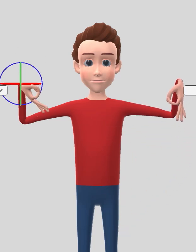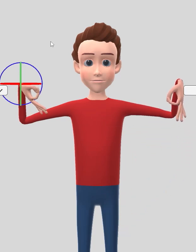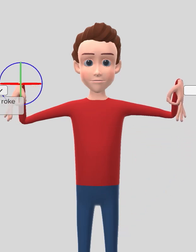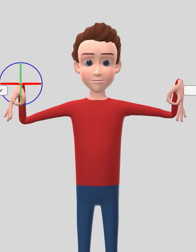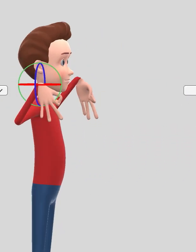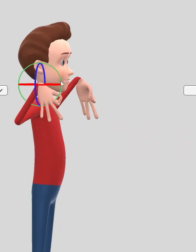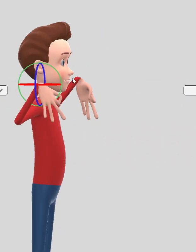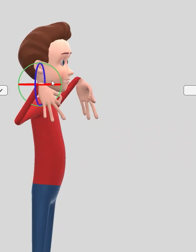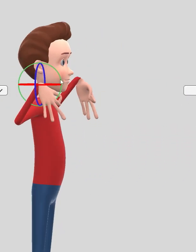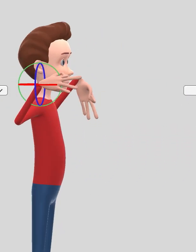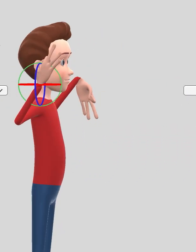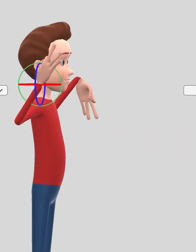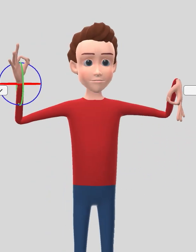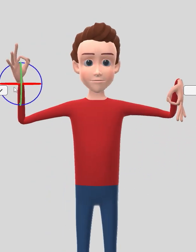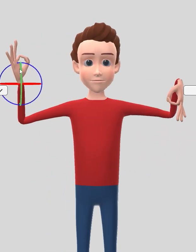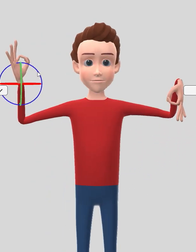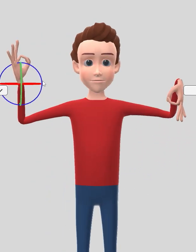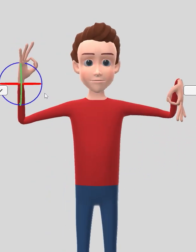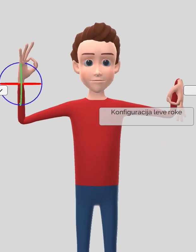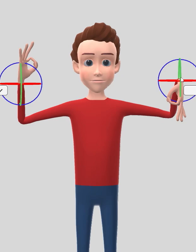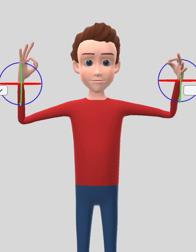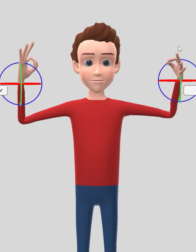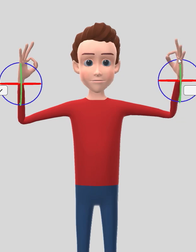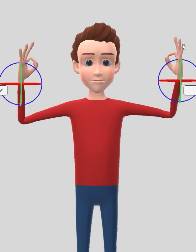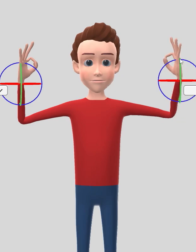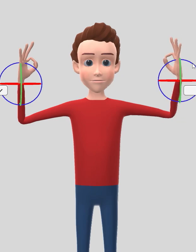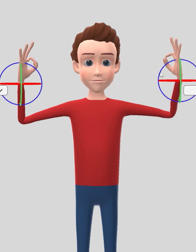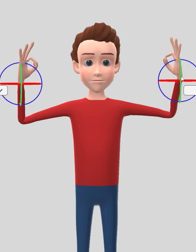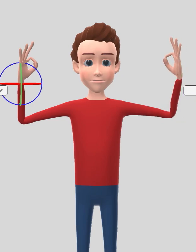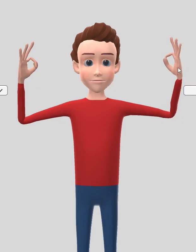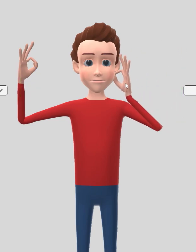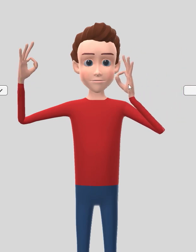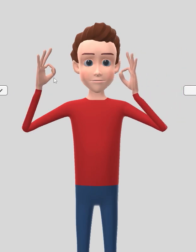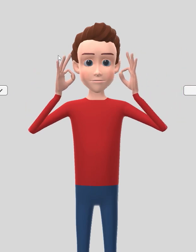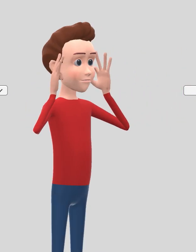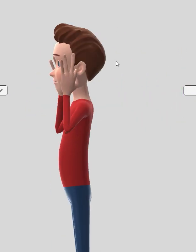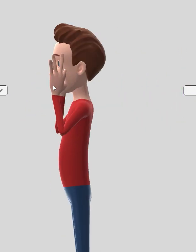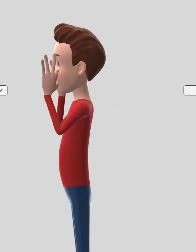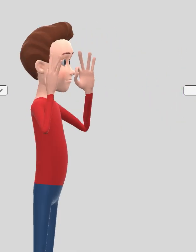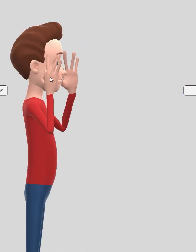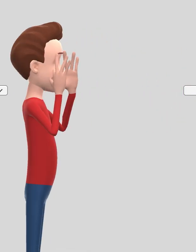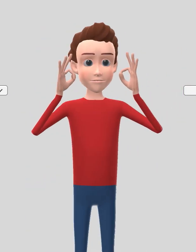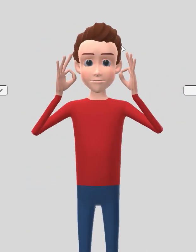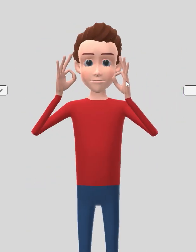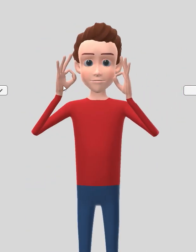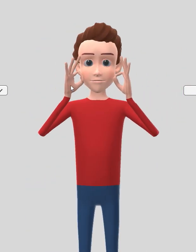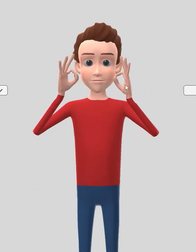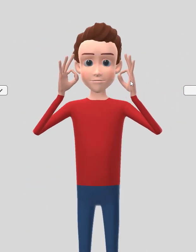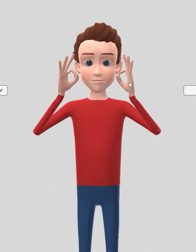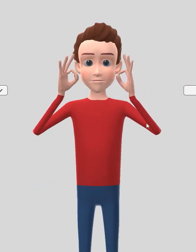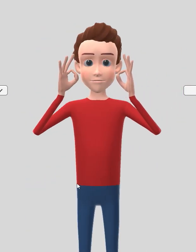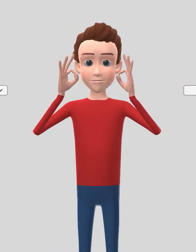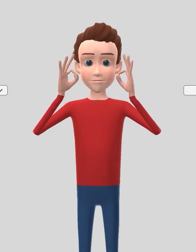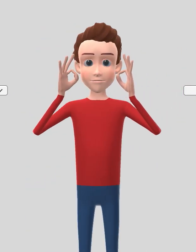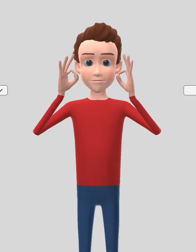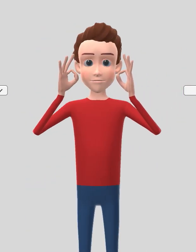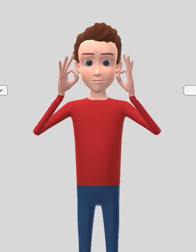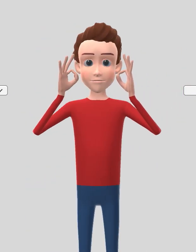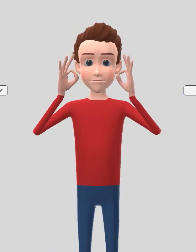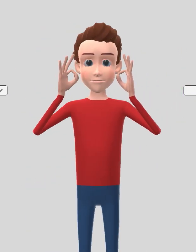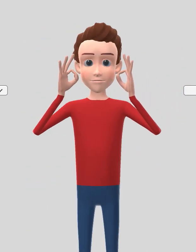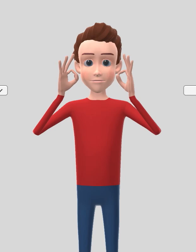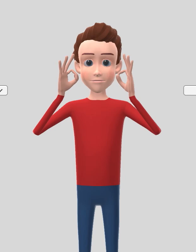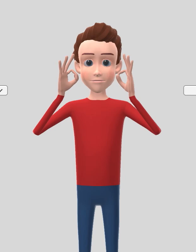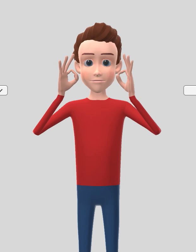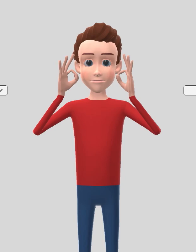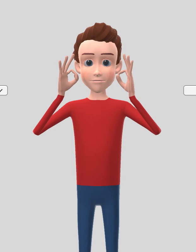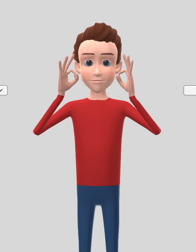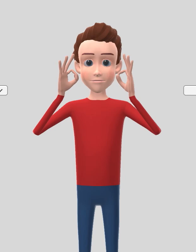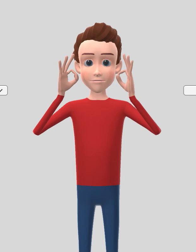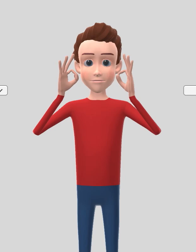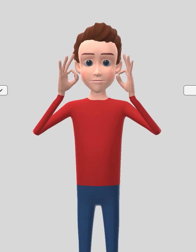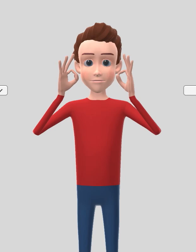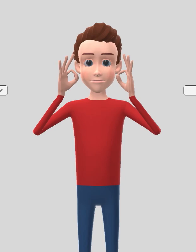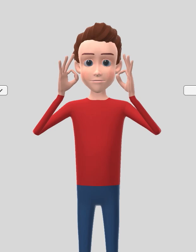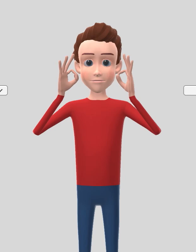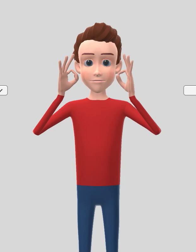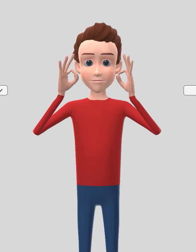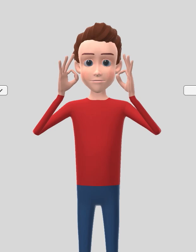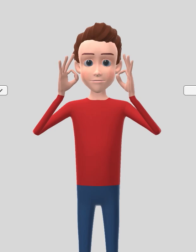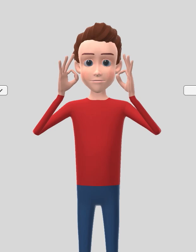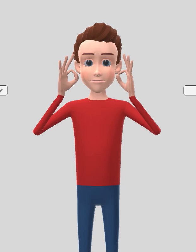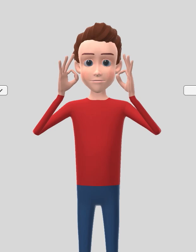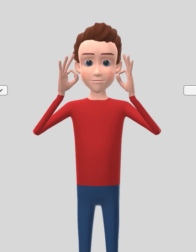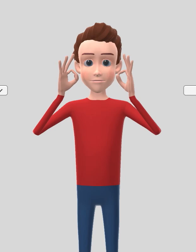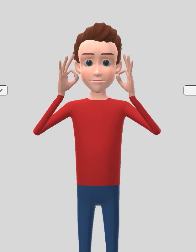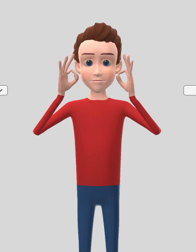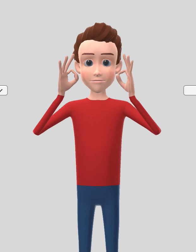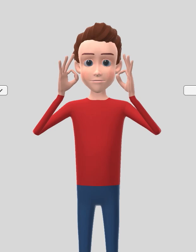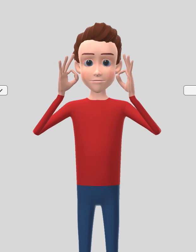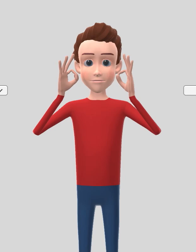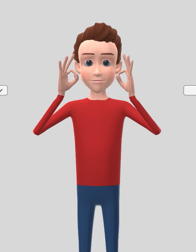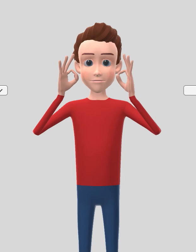way. After we have set both hands to the correct orientation and location, we can add a new avatar